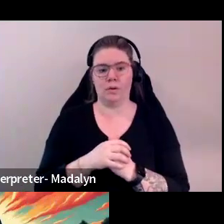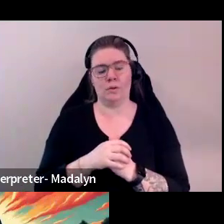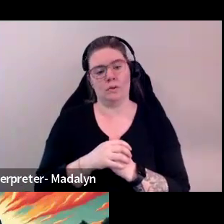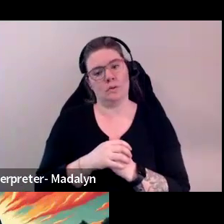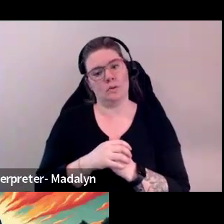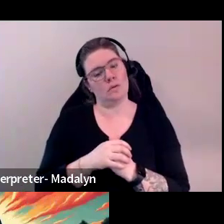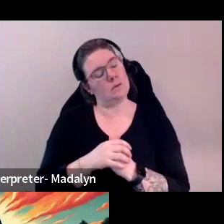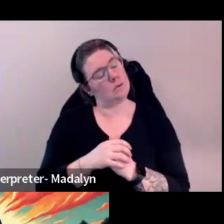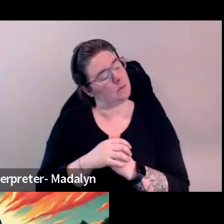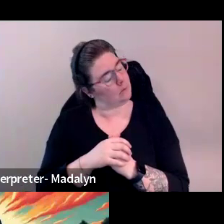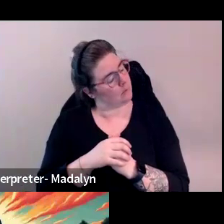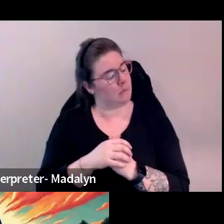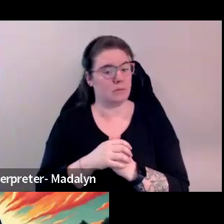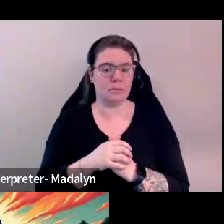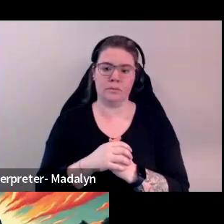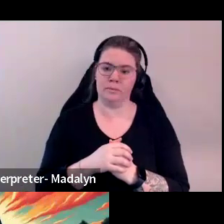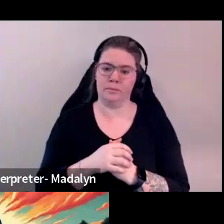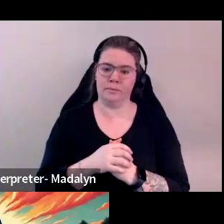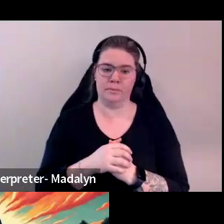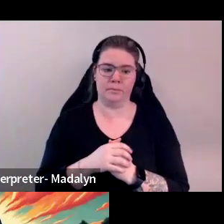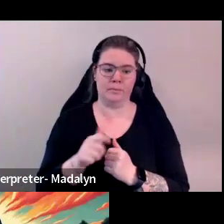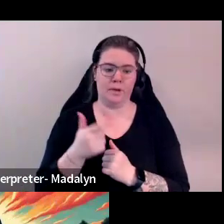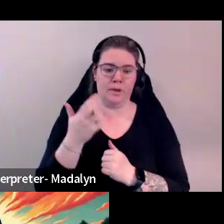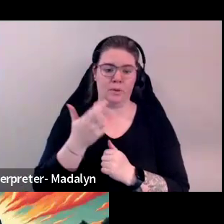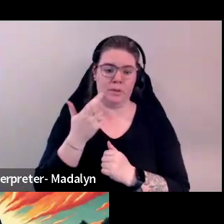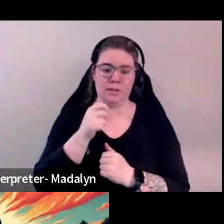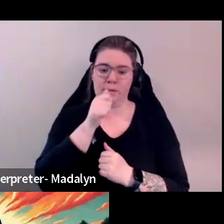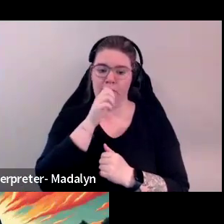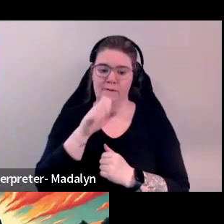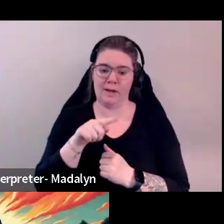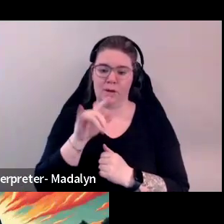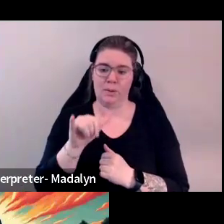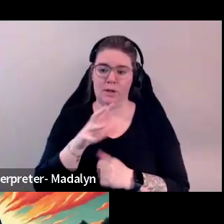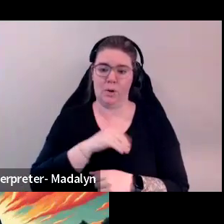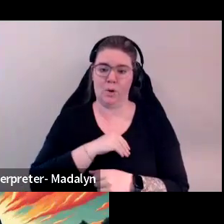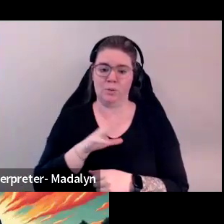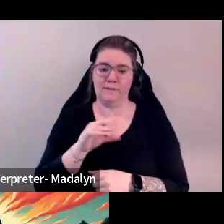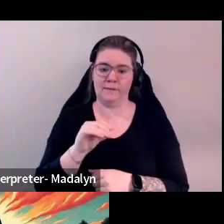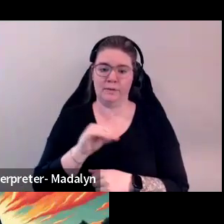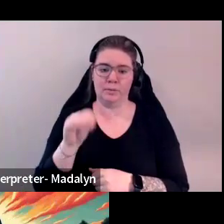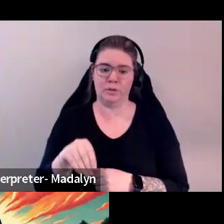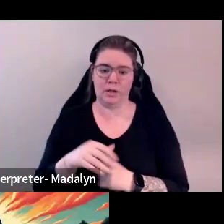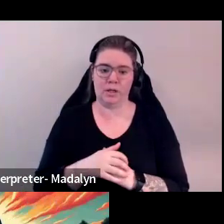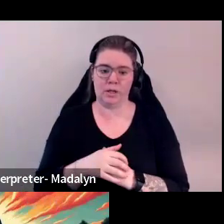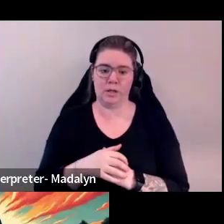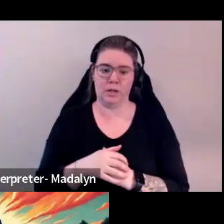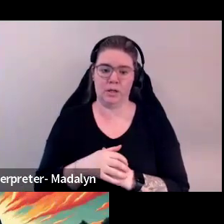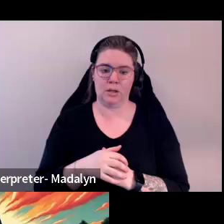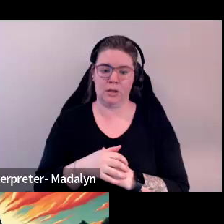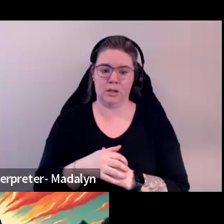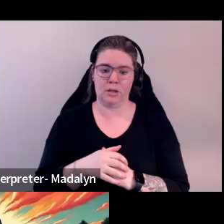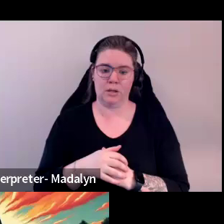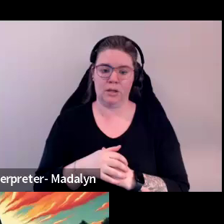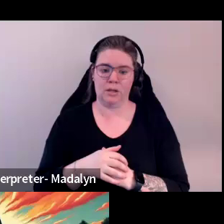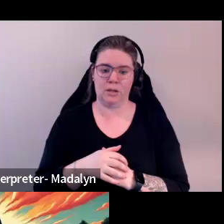Tom Olin: the another reason would be the private equity owners, 50% of over 50% private equity and